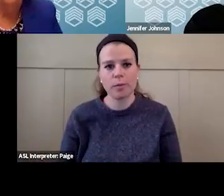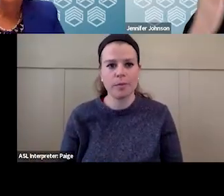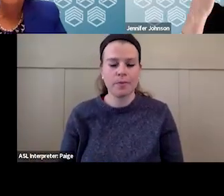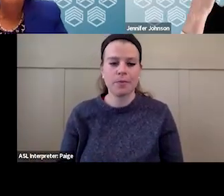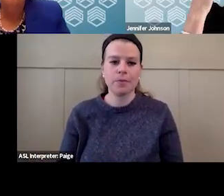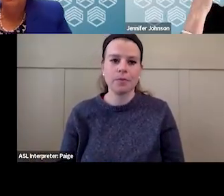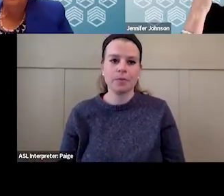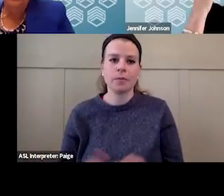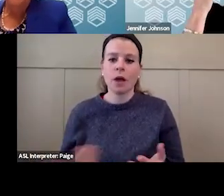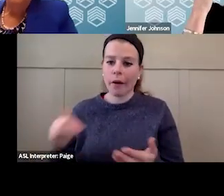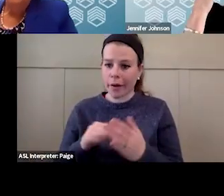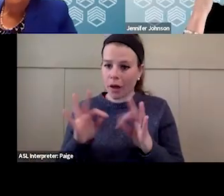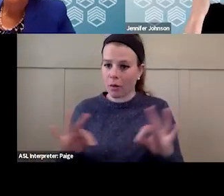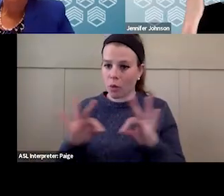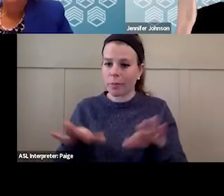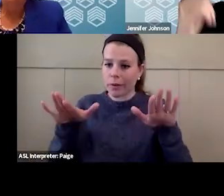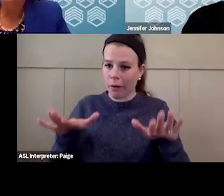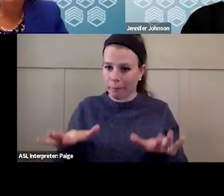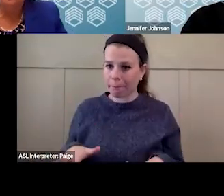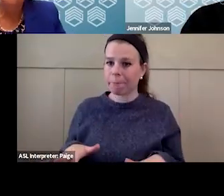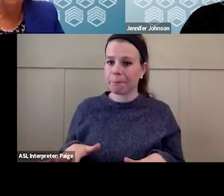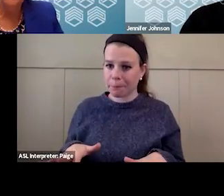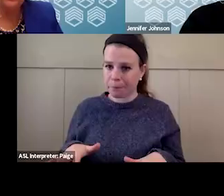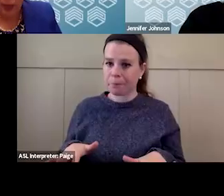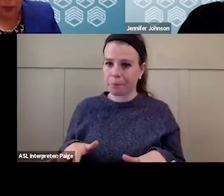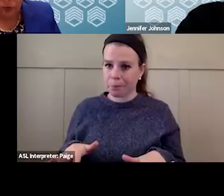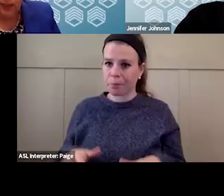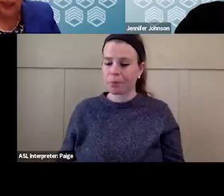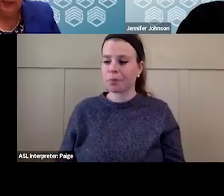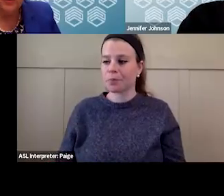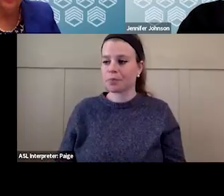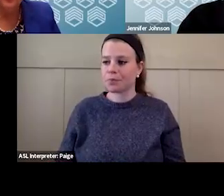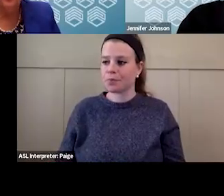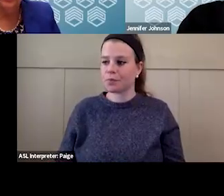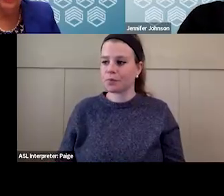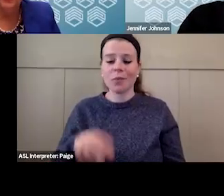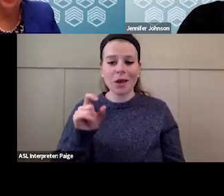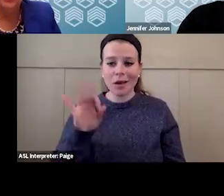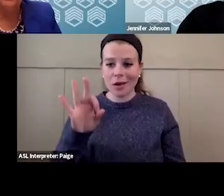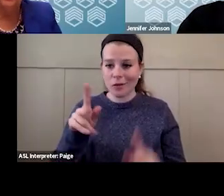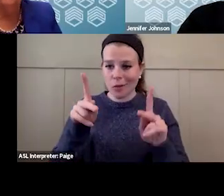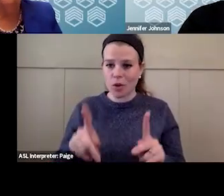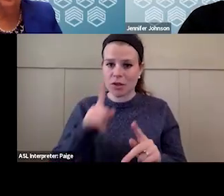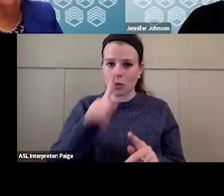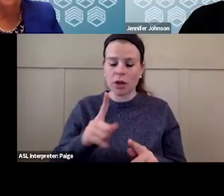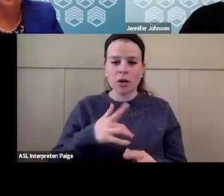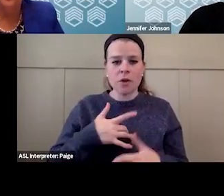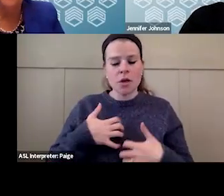Again, remain calm. Um, also, I've always found that if someone is really agitated and very, very